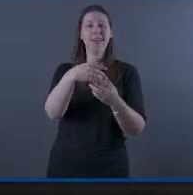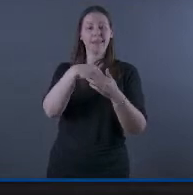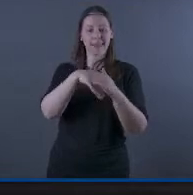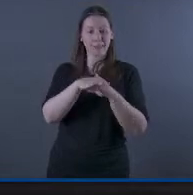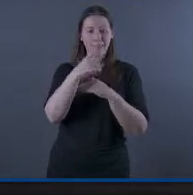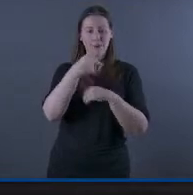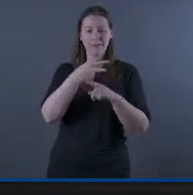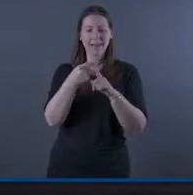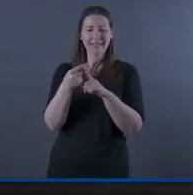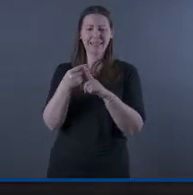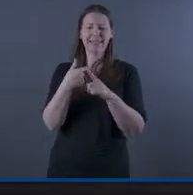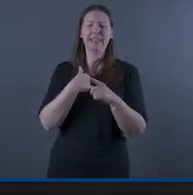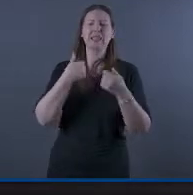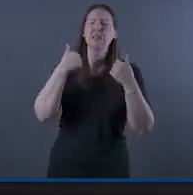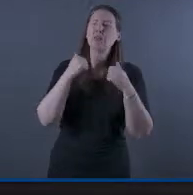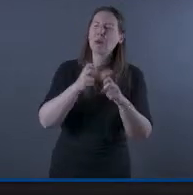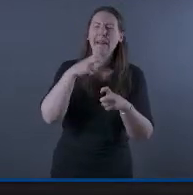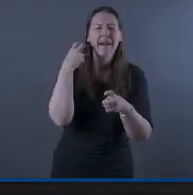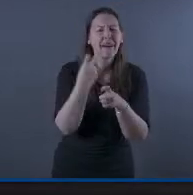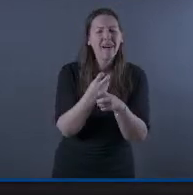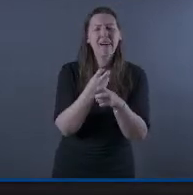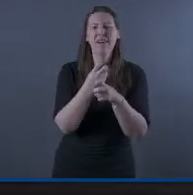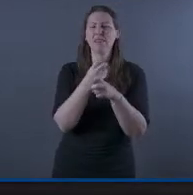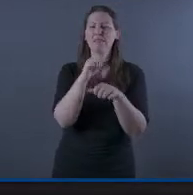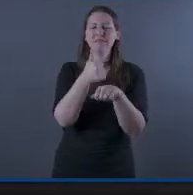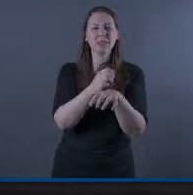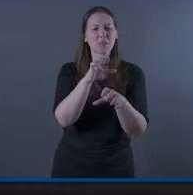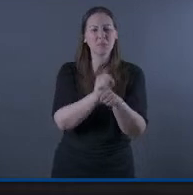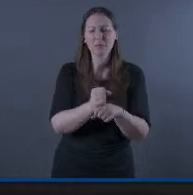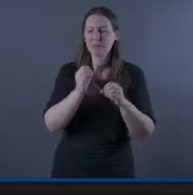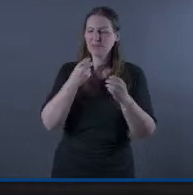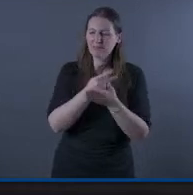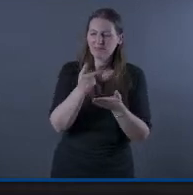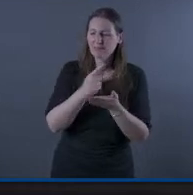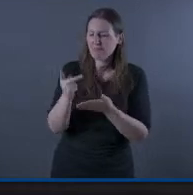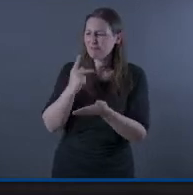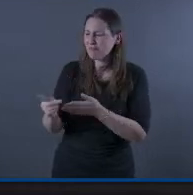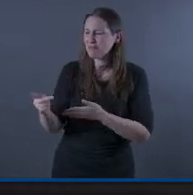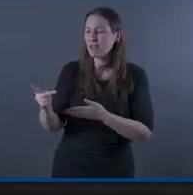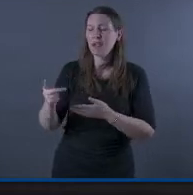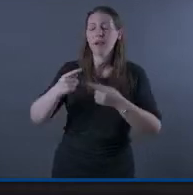to get in for a vaccine somewhere without success. And they came in for their appointment and lo and behold,